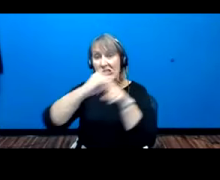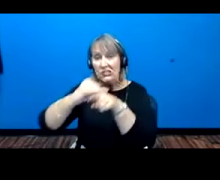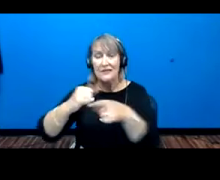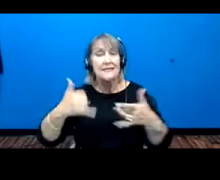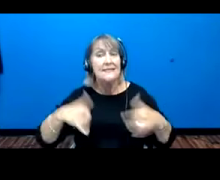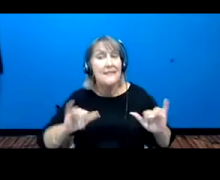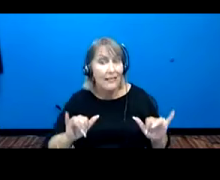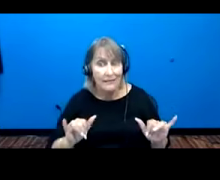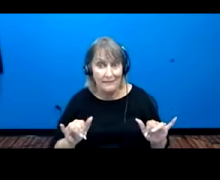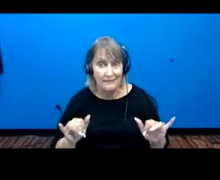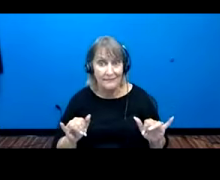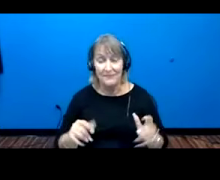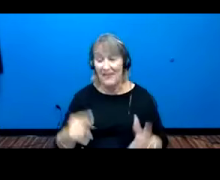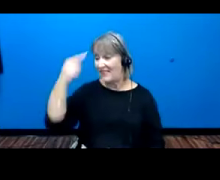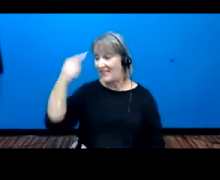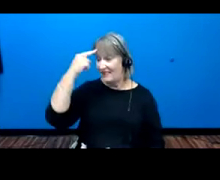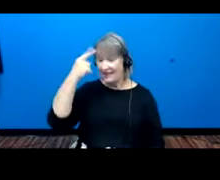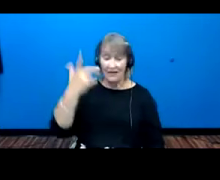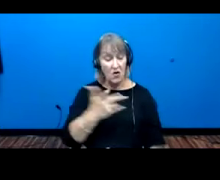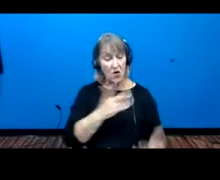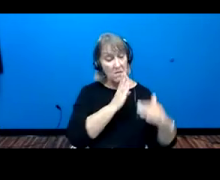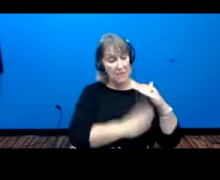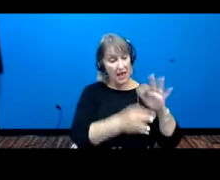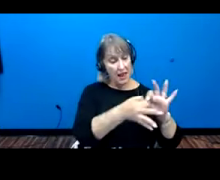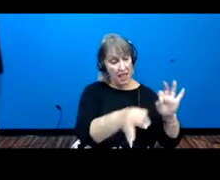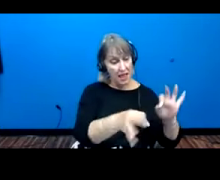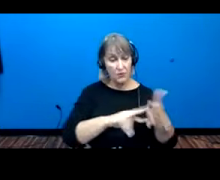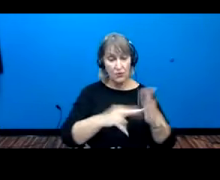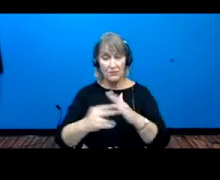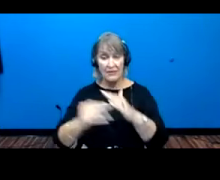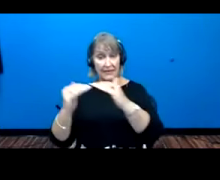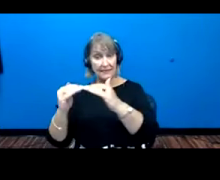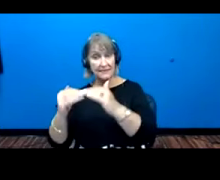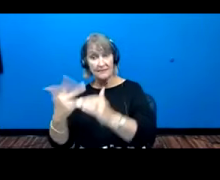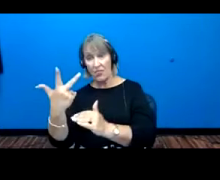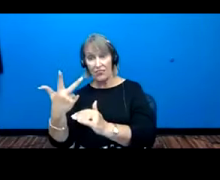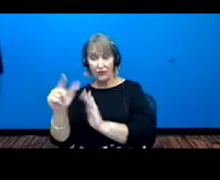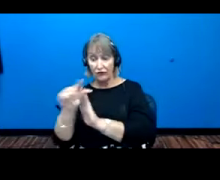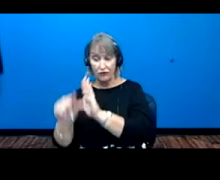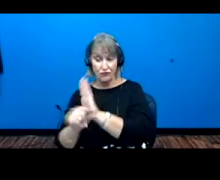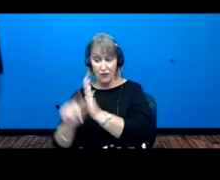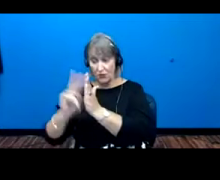I think that they think it goes hand in hand with plain language means third-grade reading level or simplified,